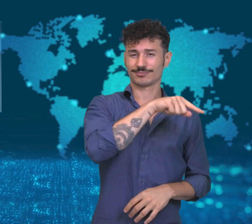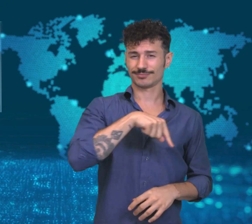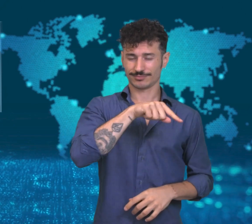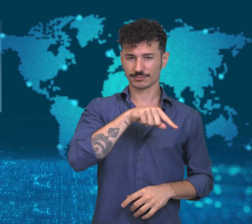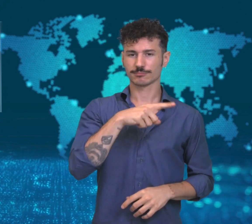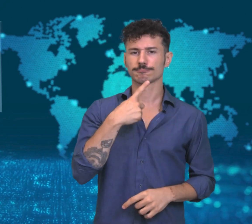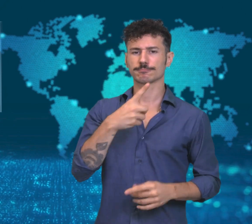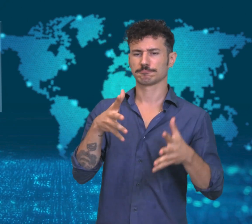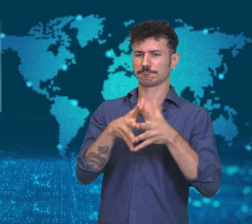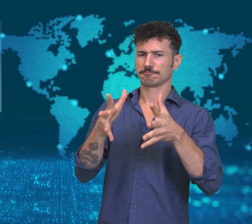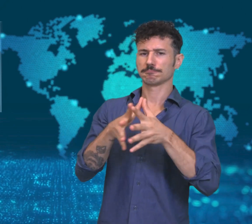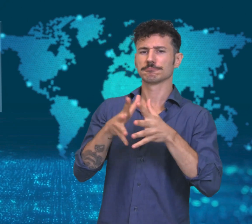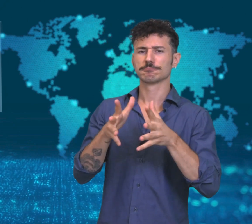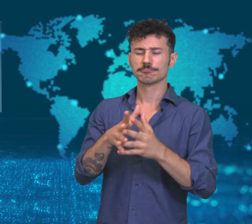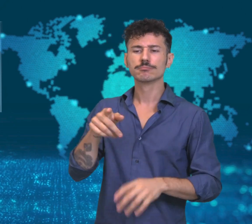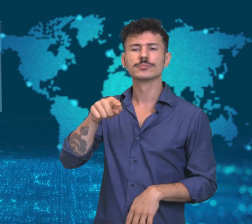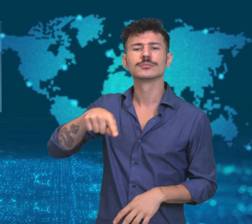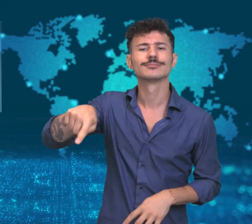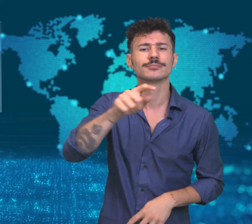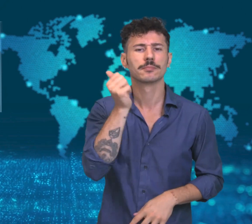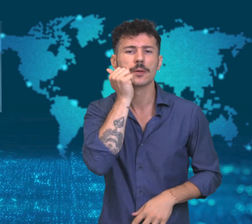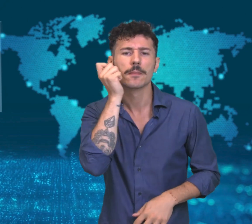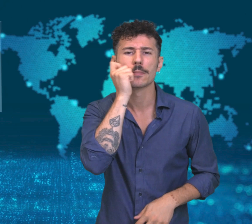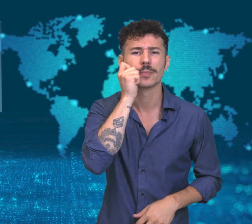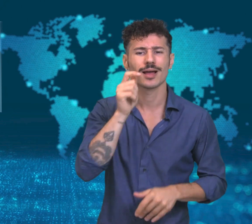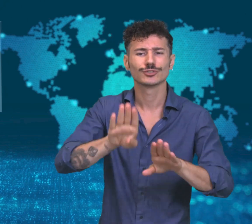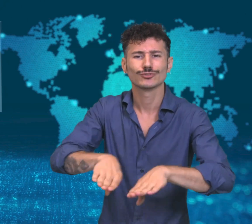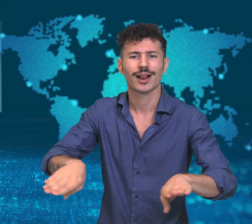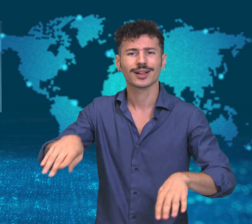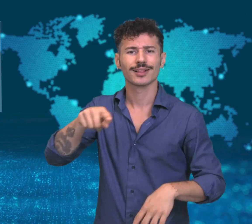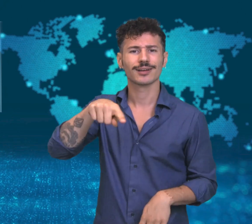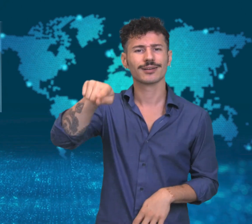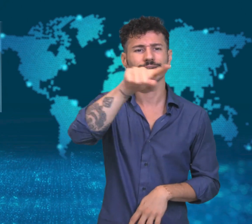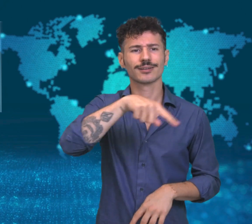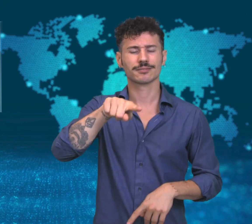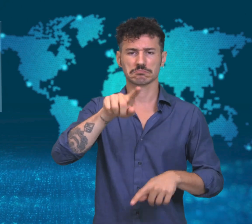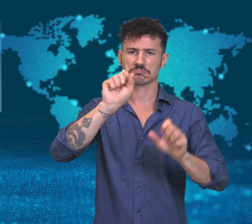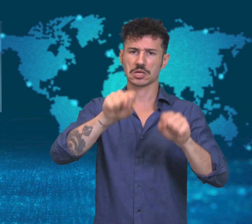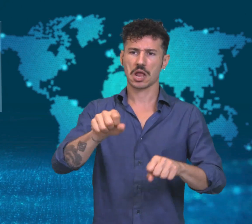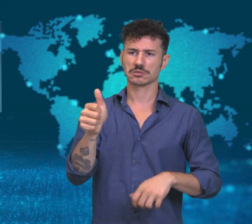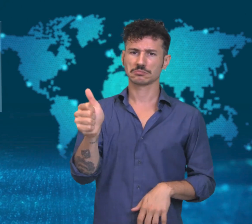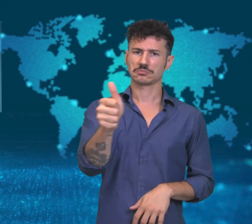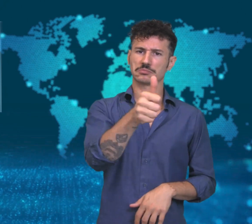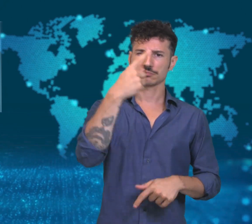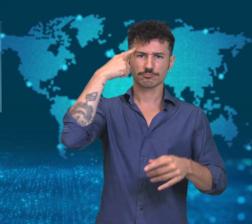Legislators emphasize that parents can still choose